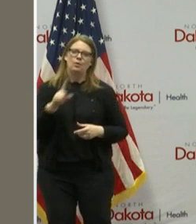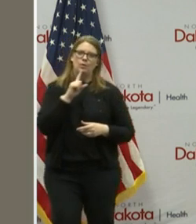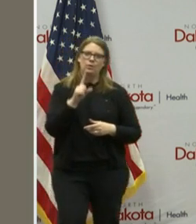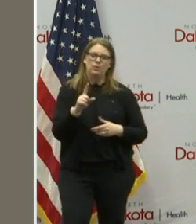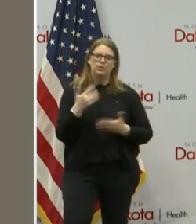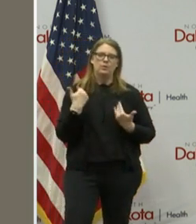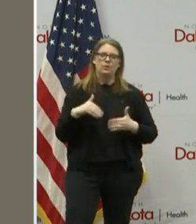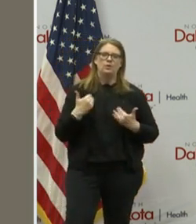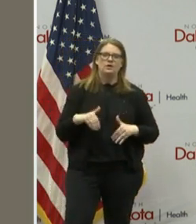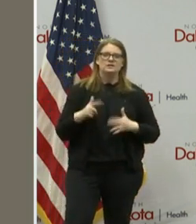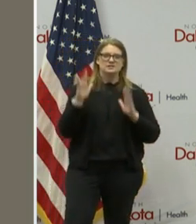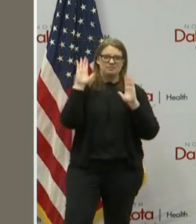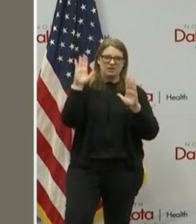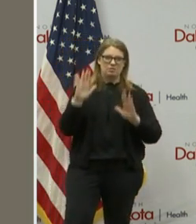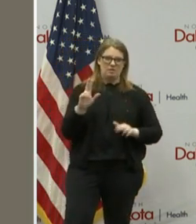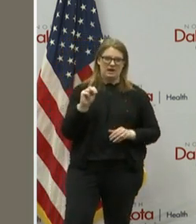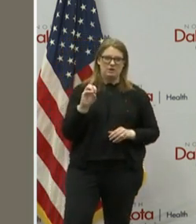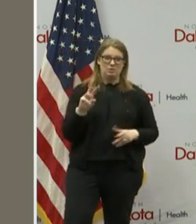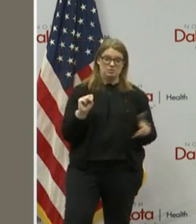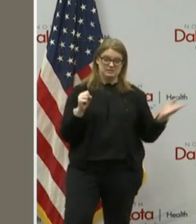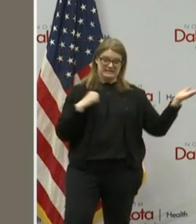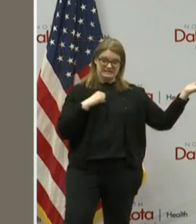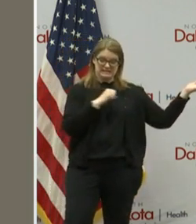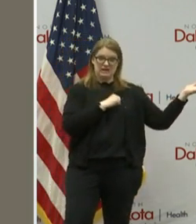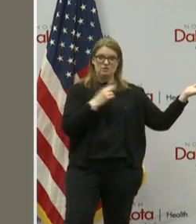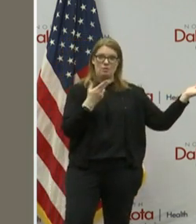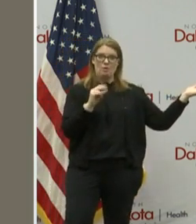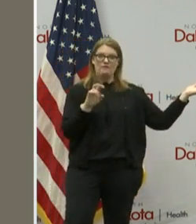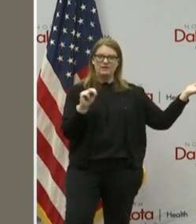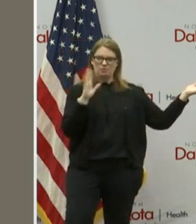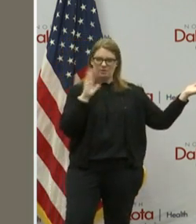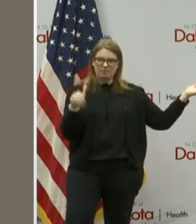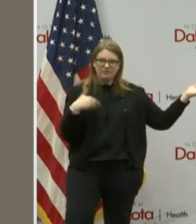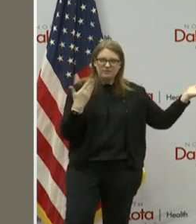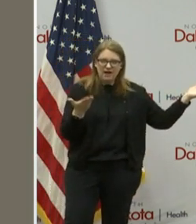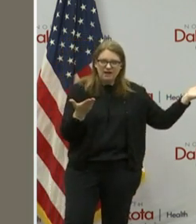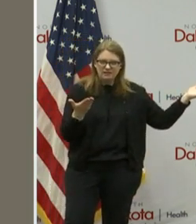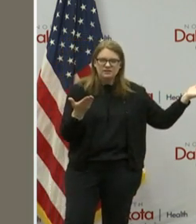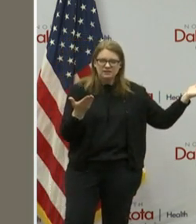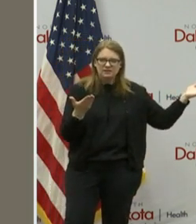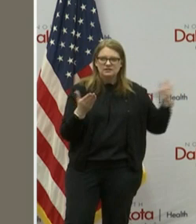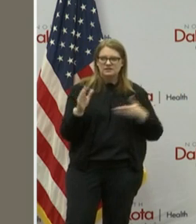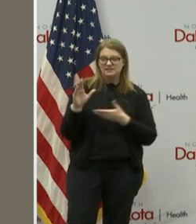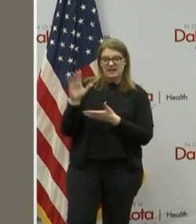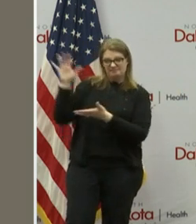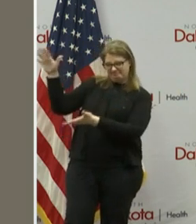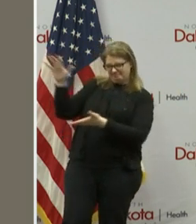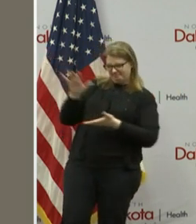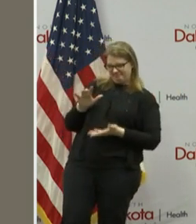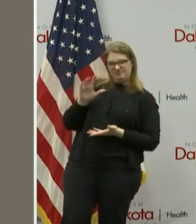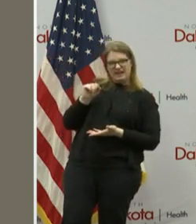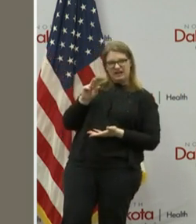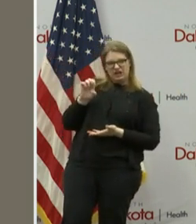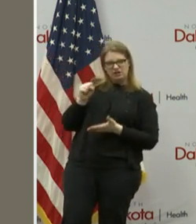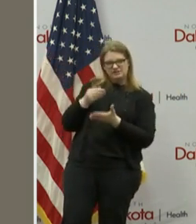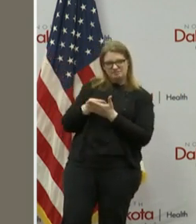144 MILLION. PART OF THE GREAT NEWS THAT SENATOR HOBEN IS DELIVERING IS THAT WE CAN NOW FOR SURE WITH